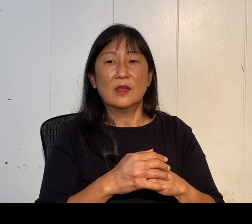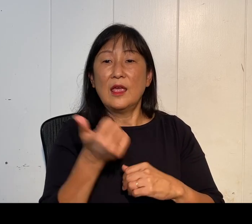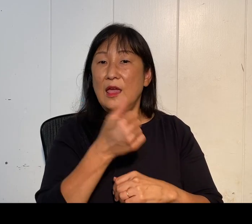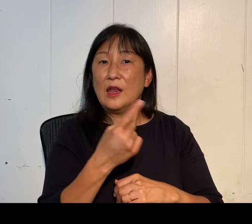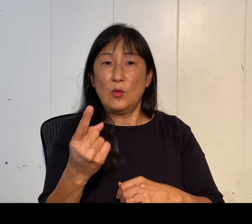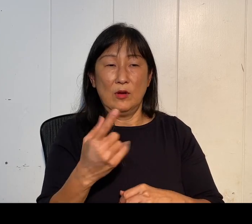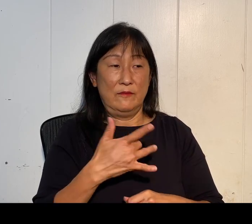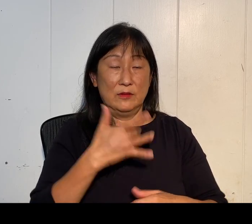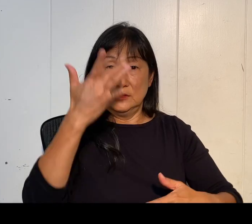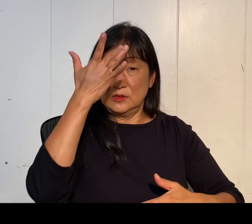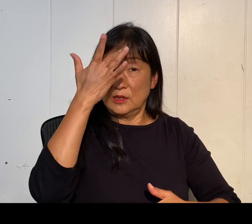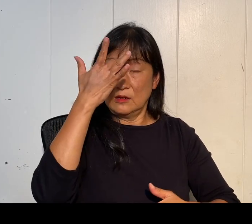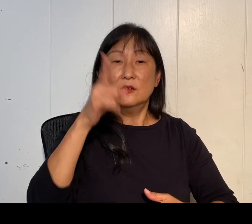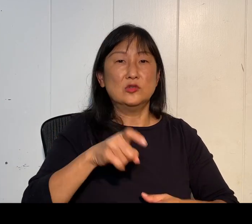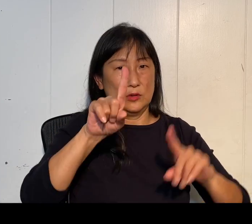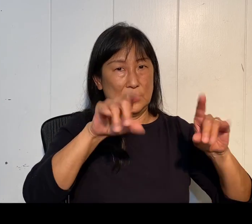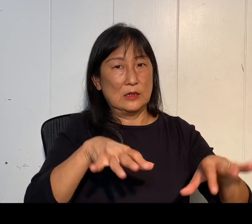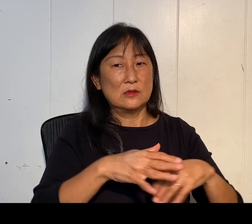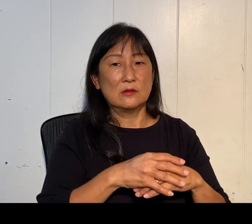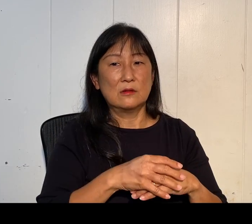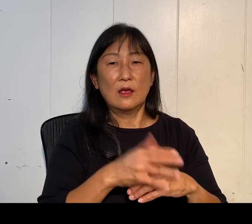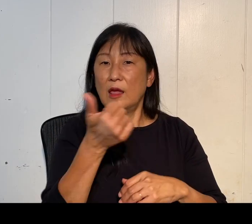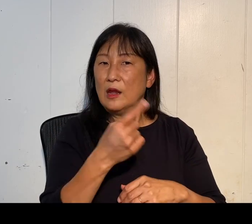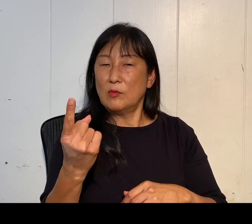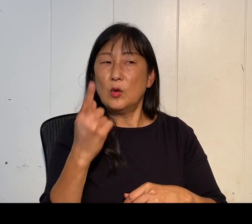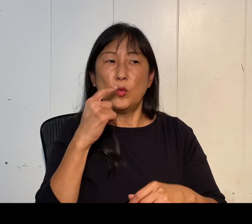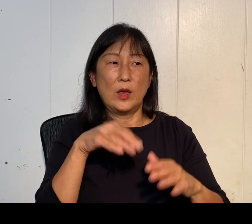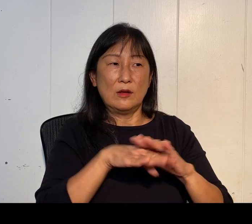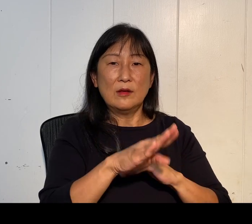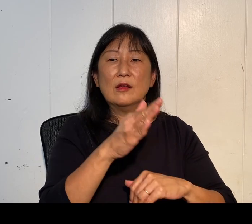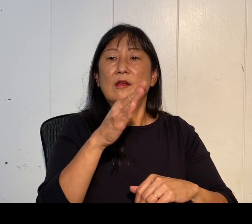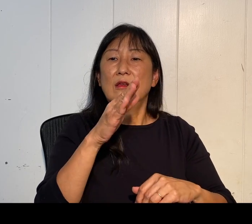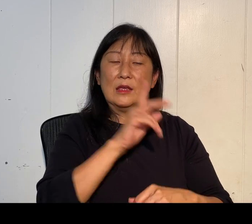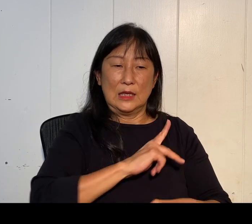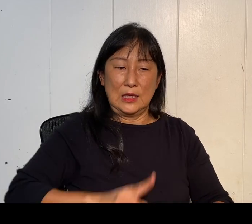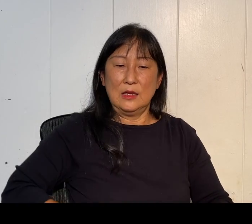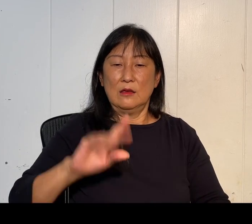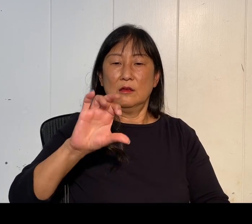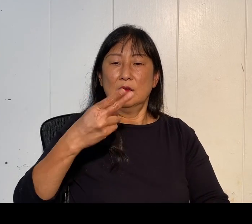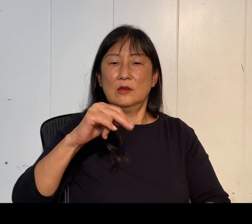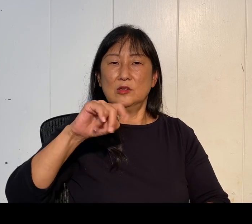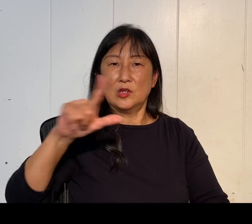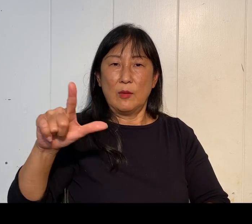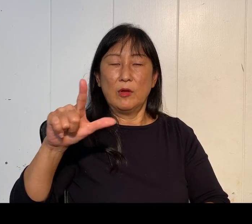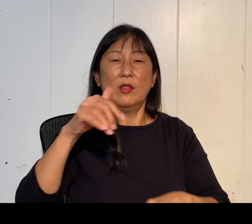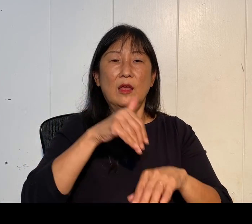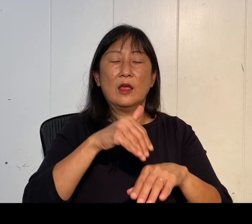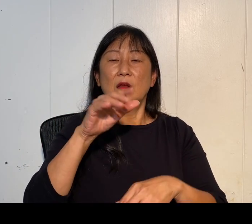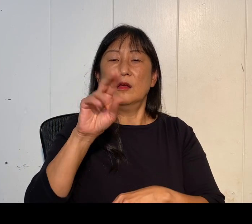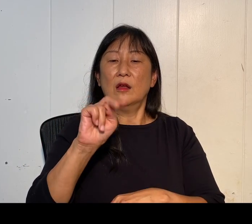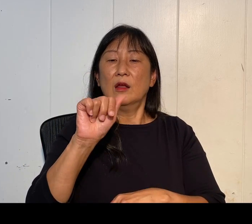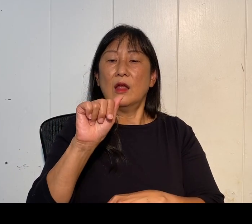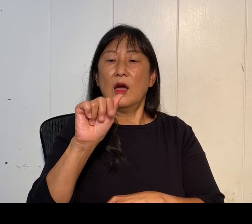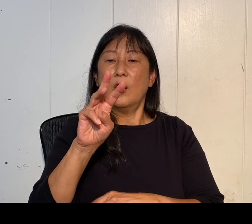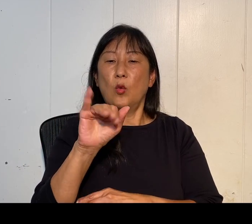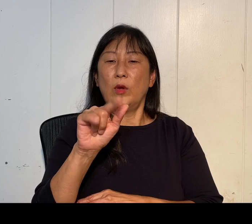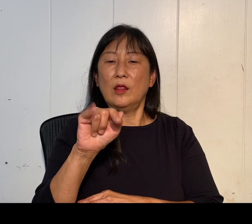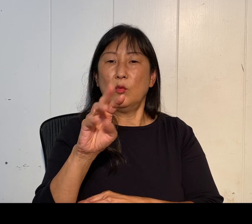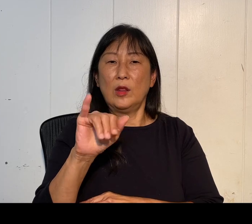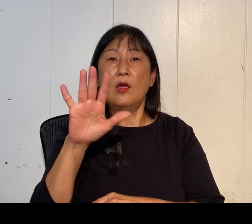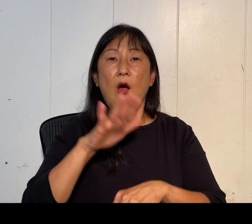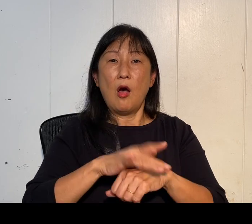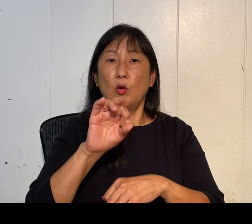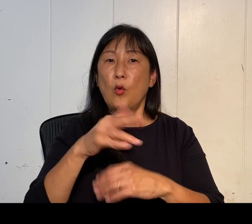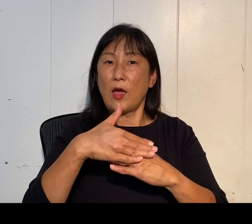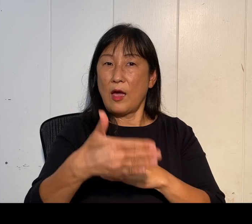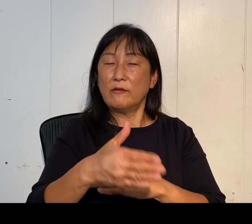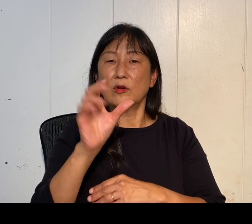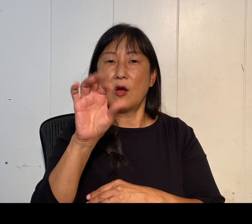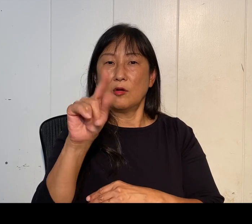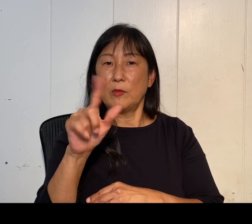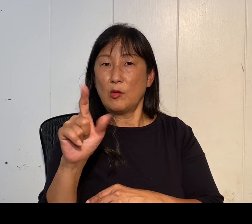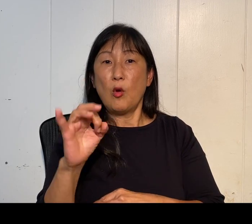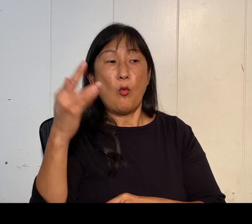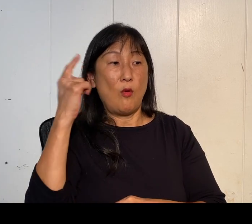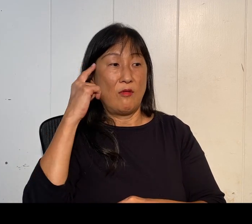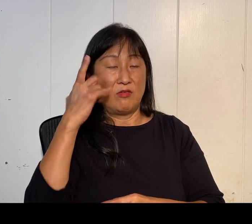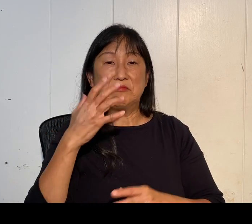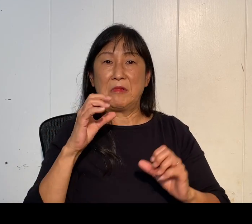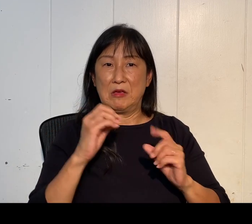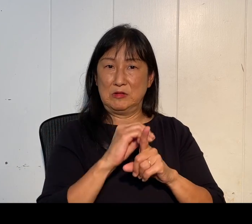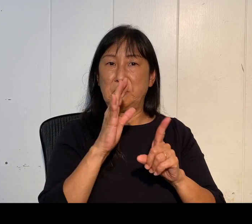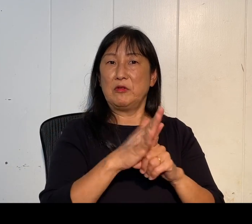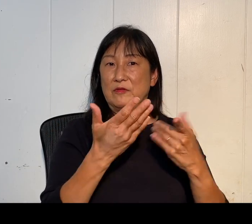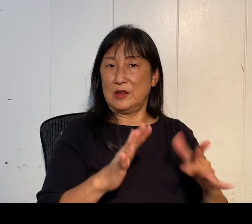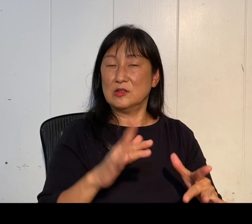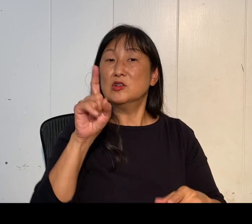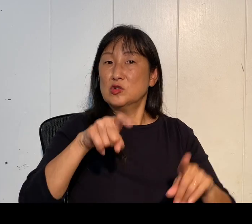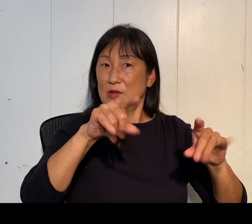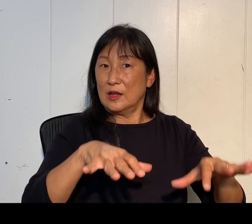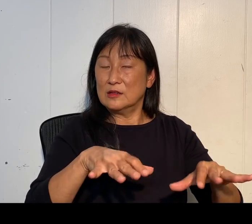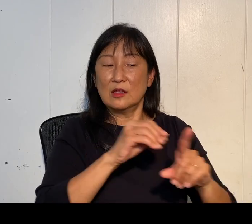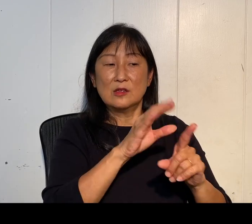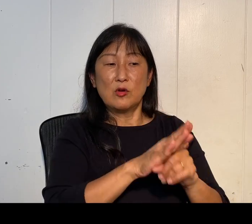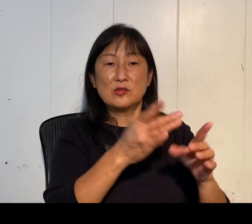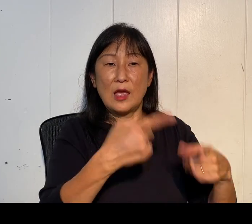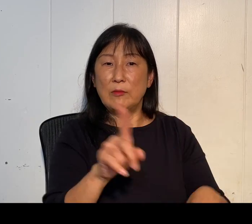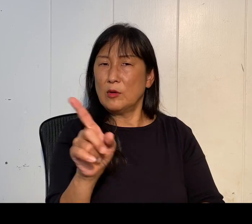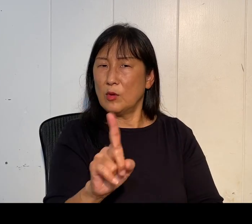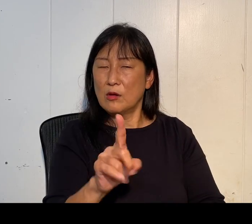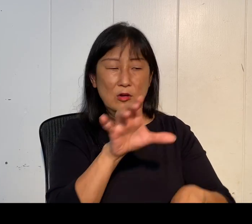Anyone who feels ill should be tested. Anyone who attended a King’s Chapel function on or after October 31 or believes they may have been exposed should get tested. Exposures occurred at